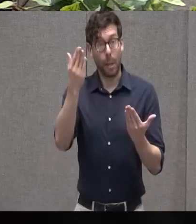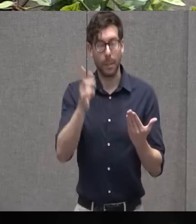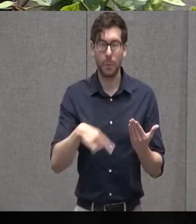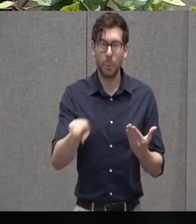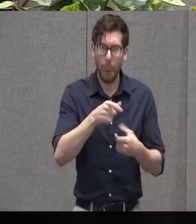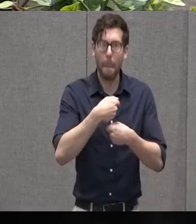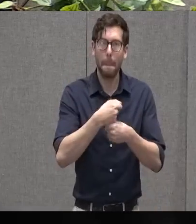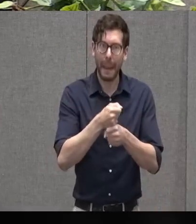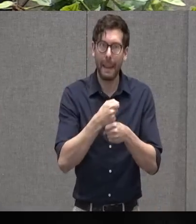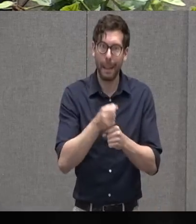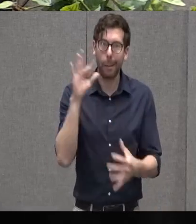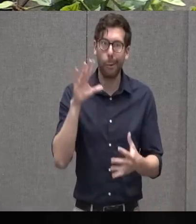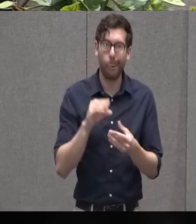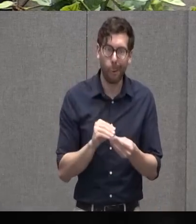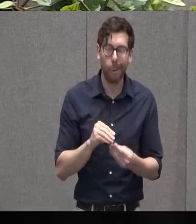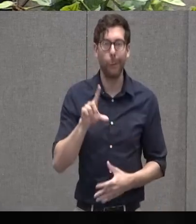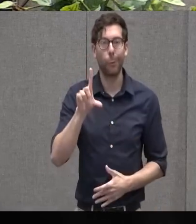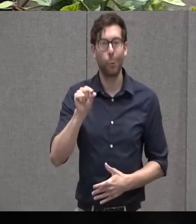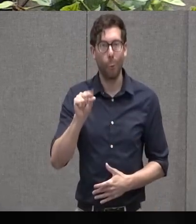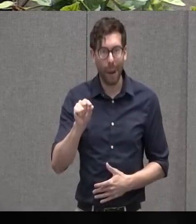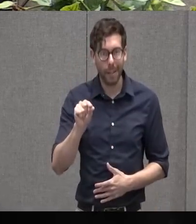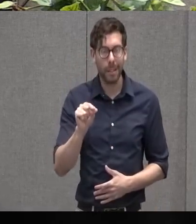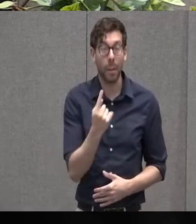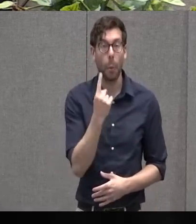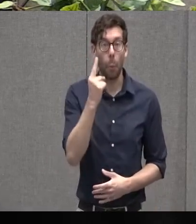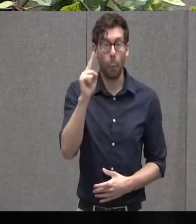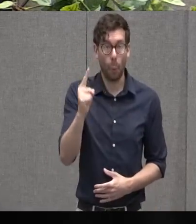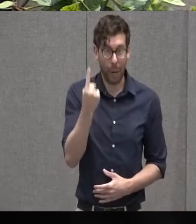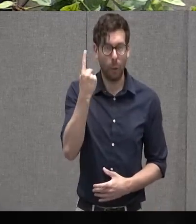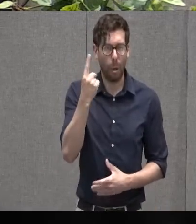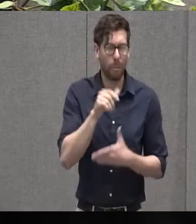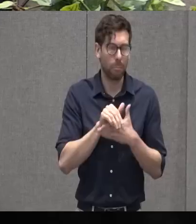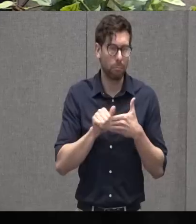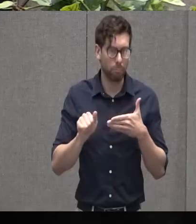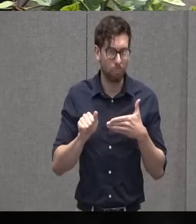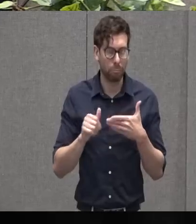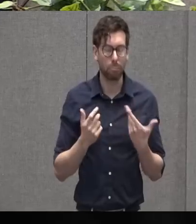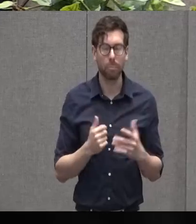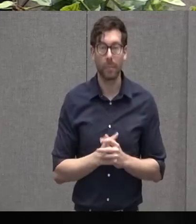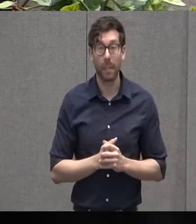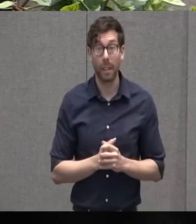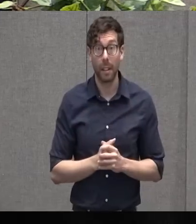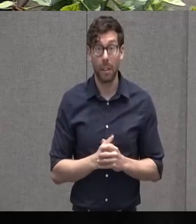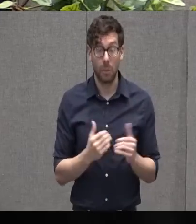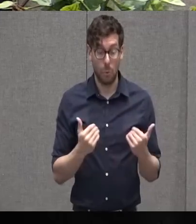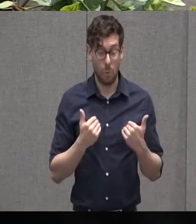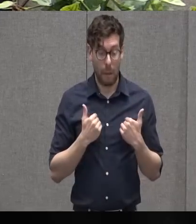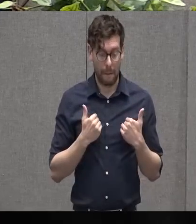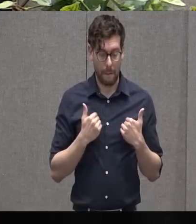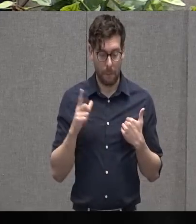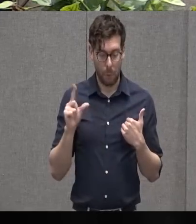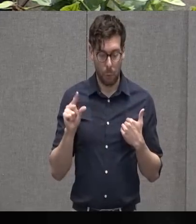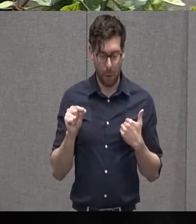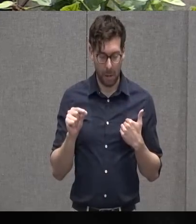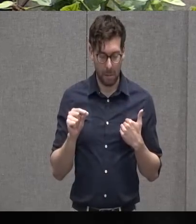Now that I have my 20, $1 bills, I have to figure out what do I want to buy?